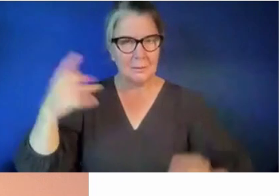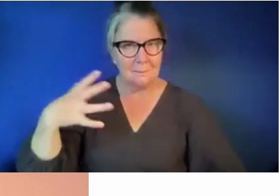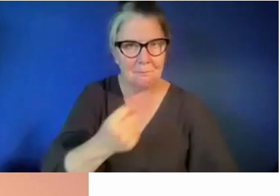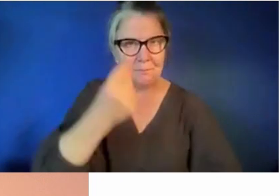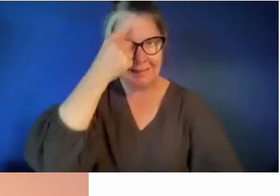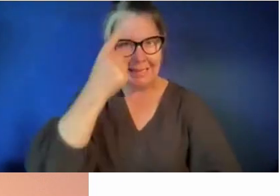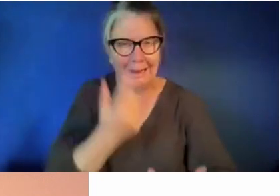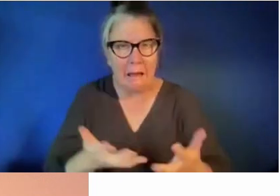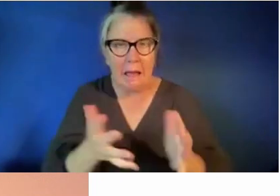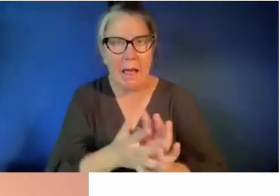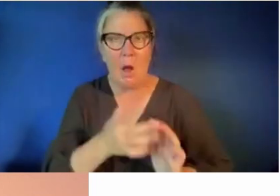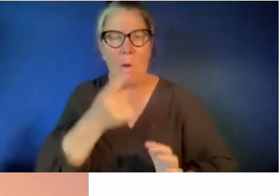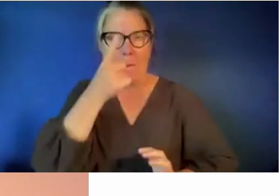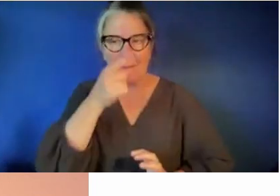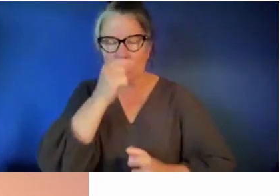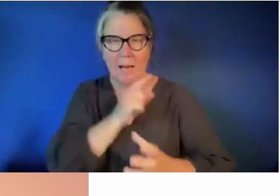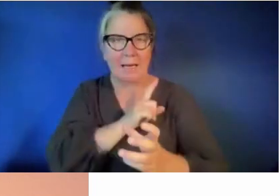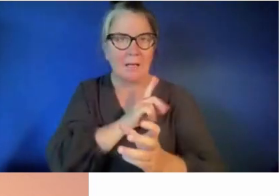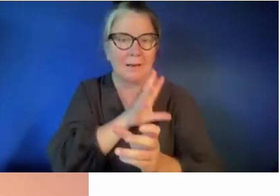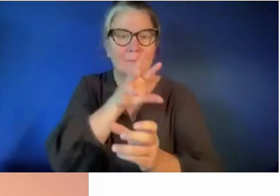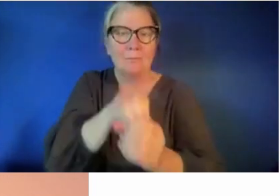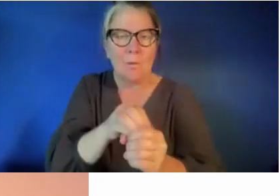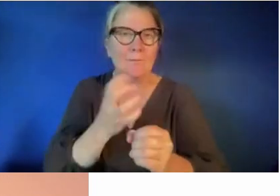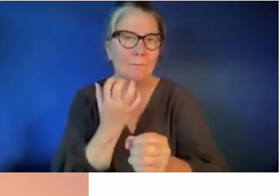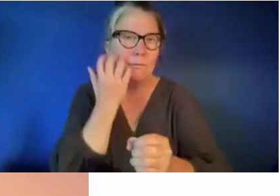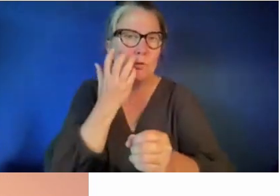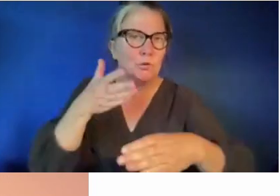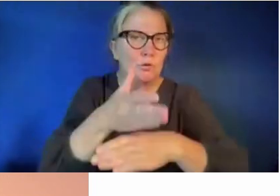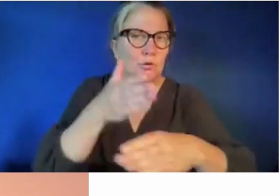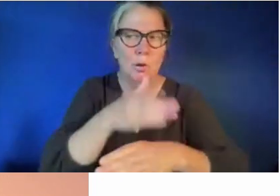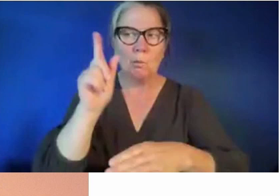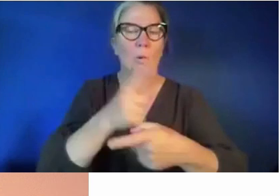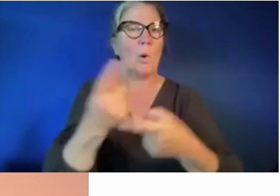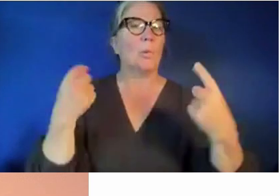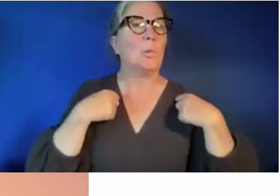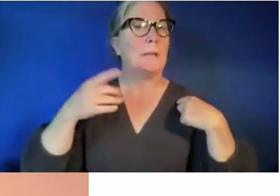to the kinds of jobs that we're going to need in the future. There's some really interesting work going underway in that as well,